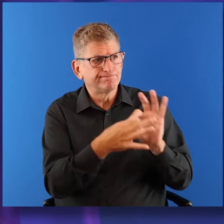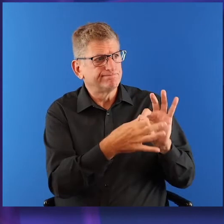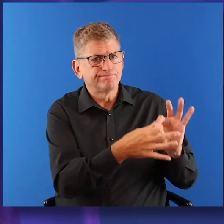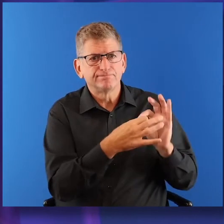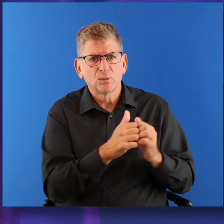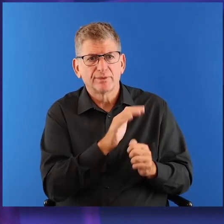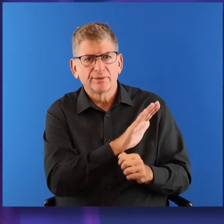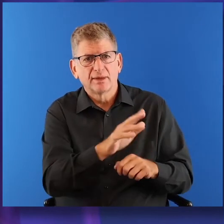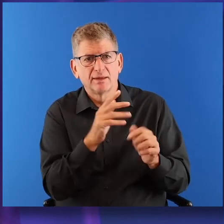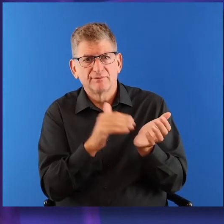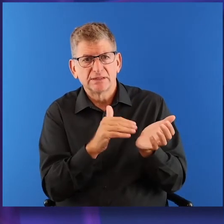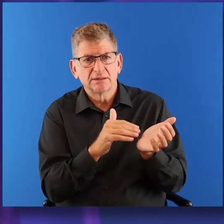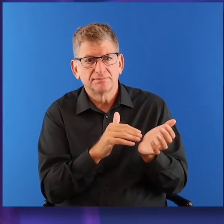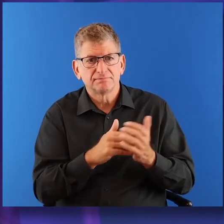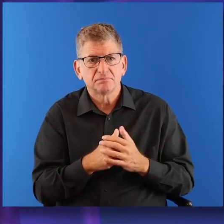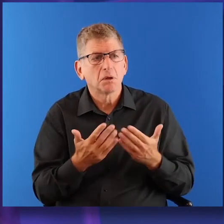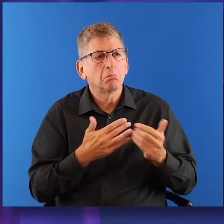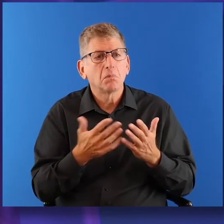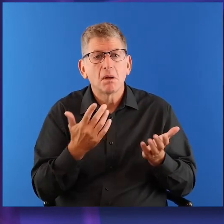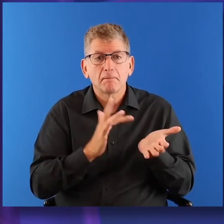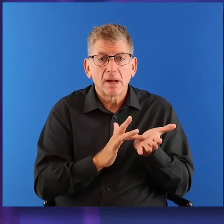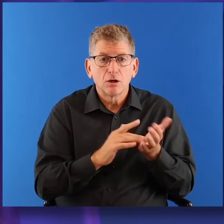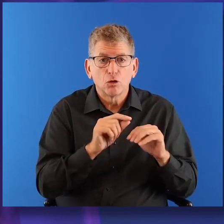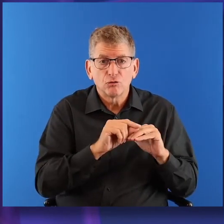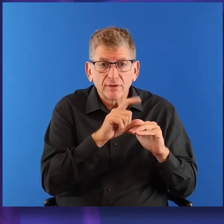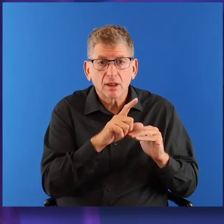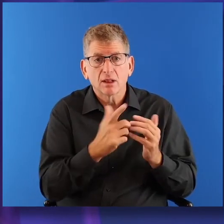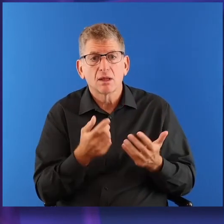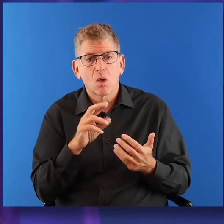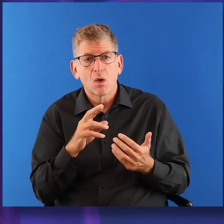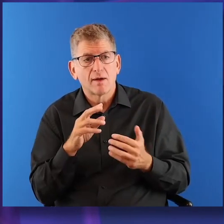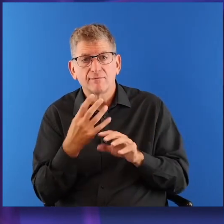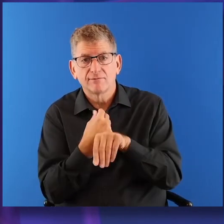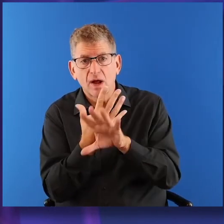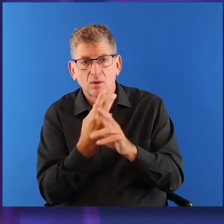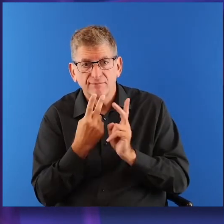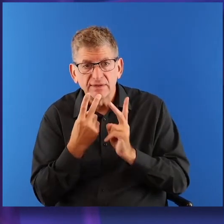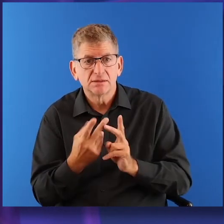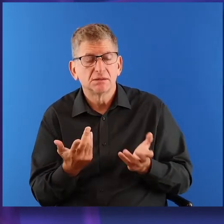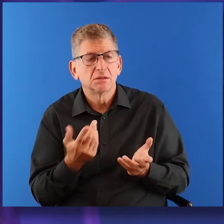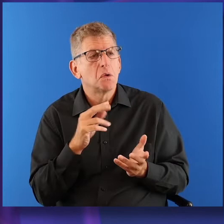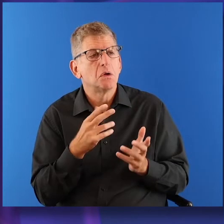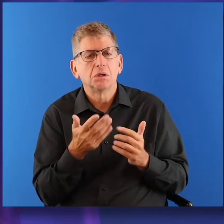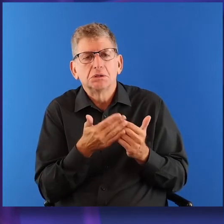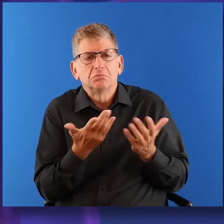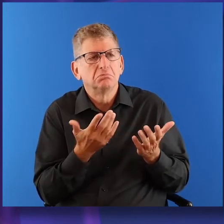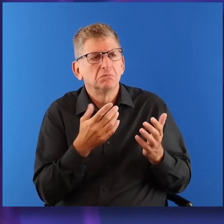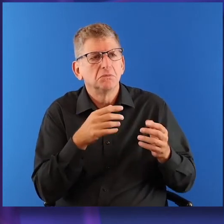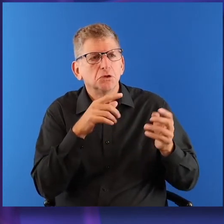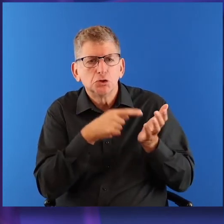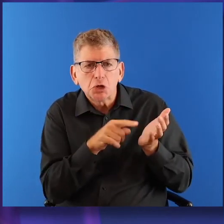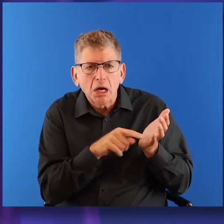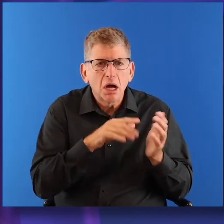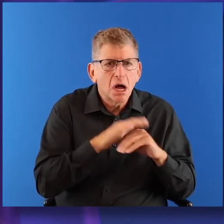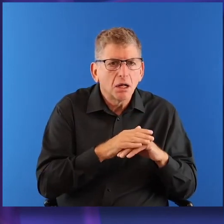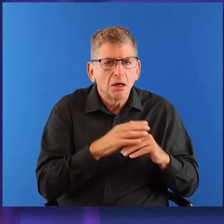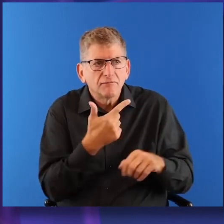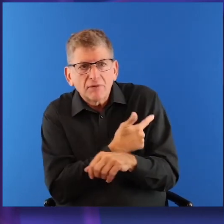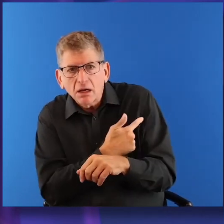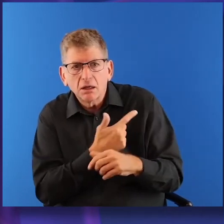to connect with their physicians, be it for medication refills, or a video visit, or simply checking on